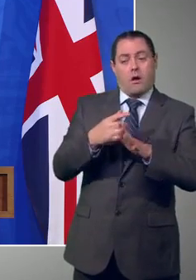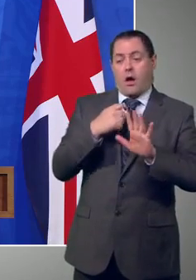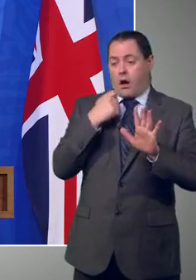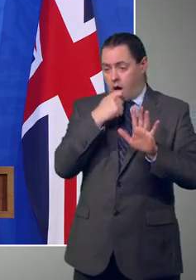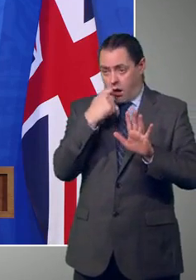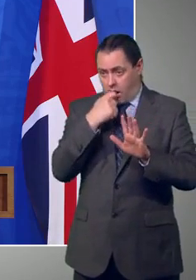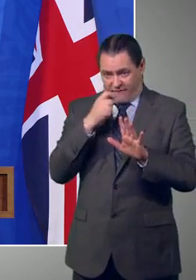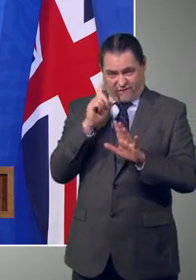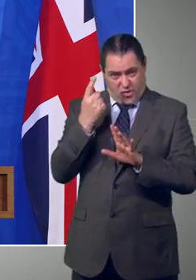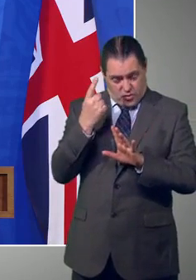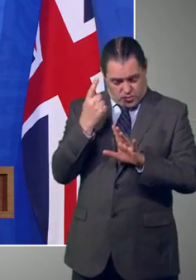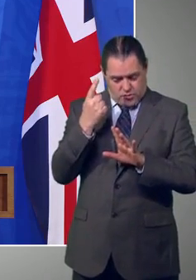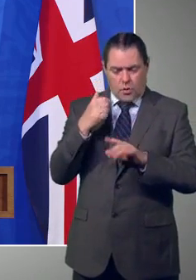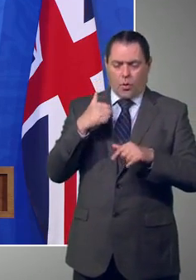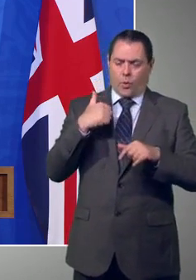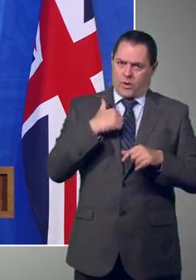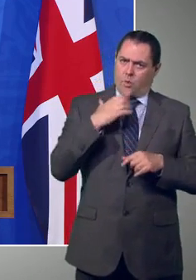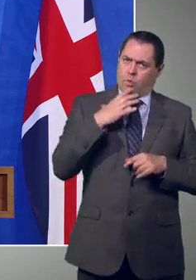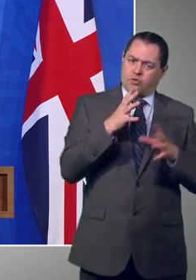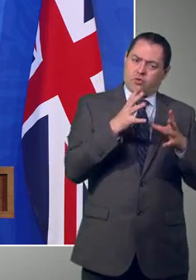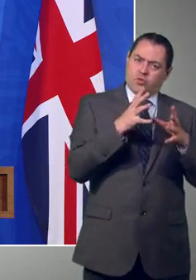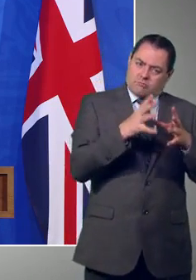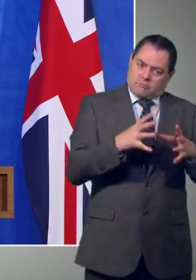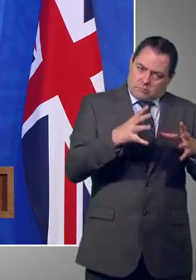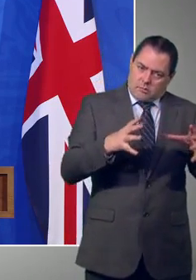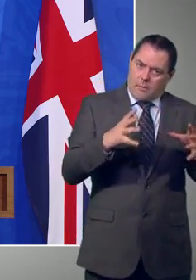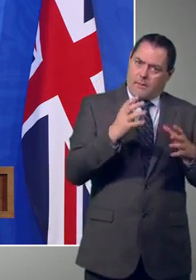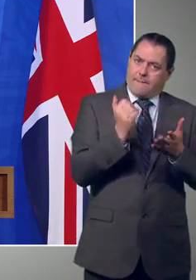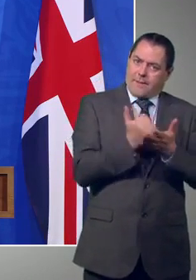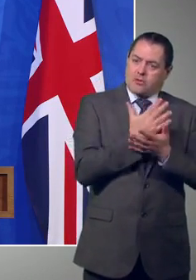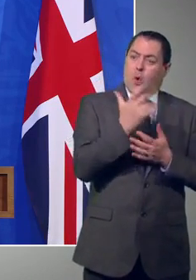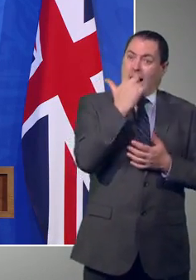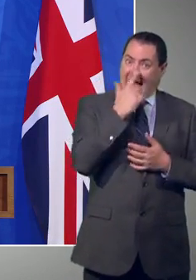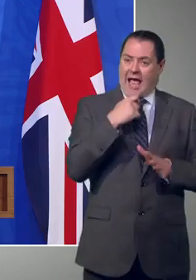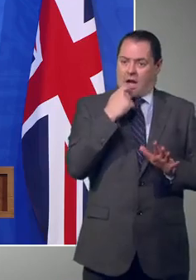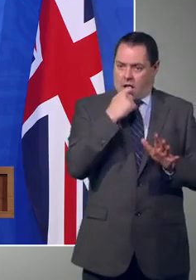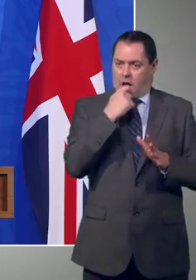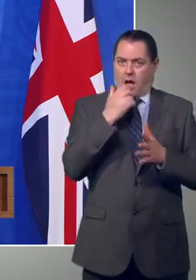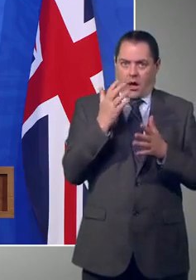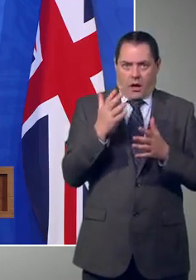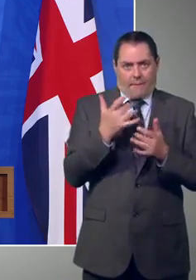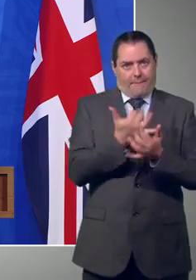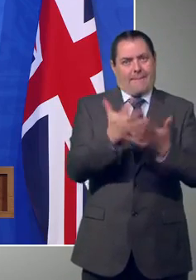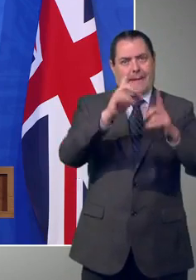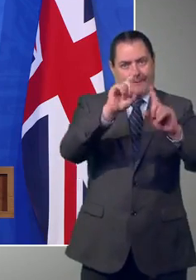the testing capacity to allow that to happen of course it